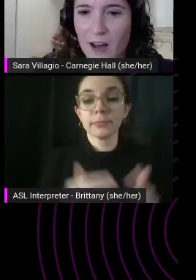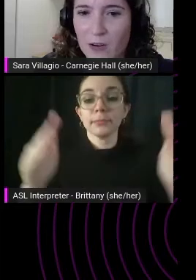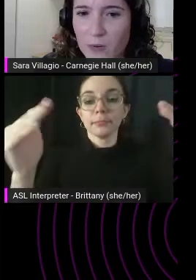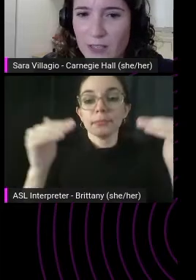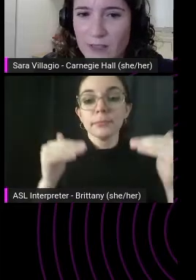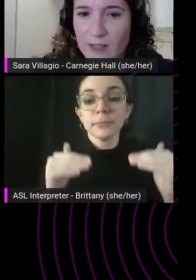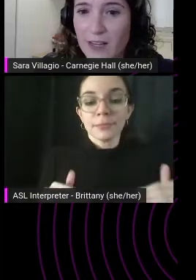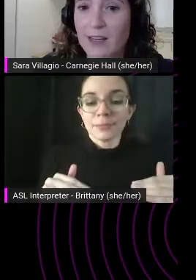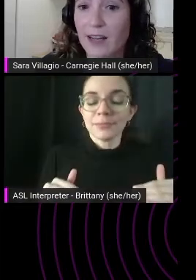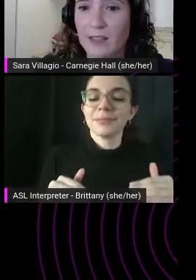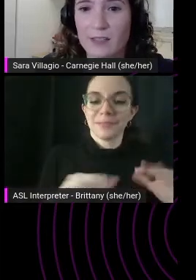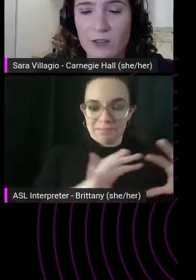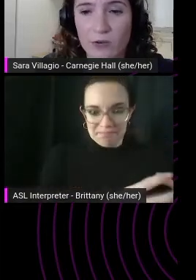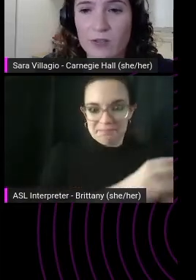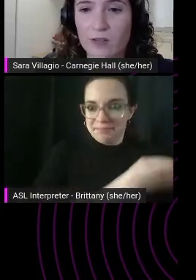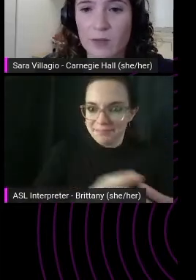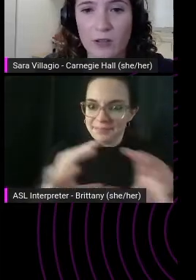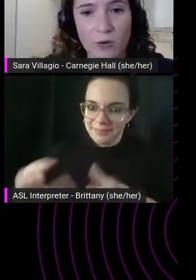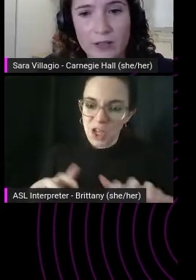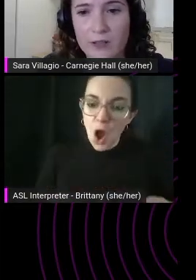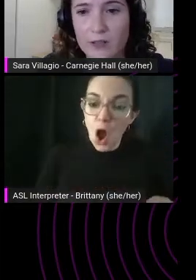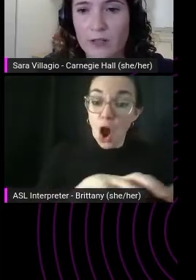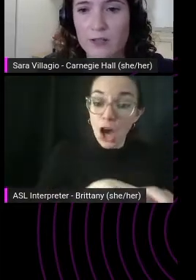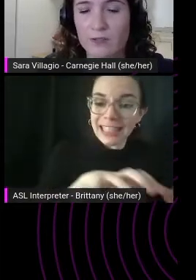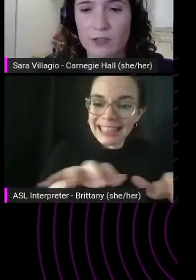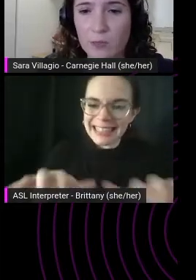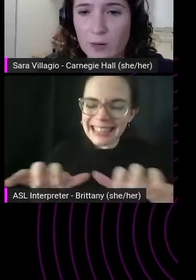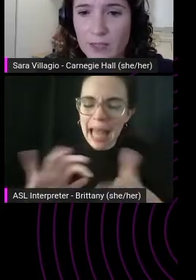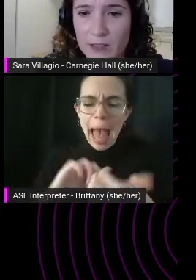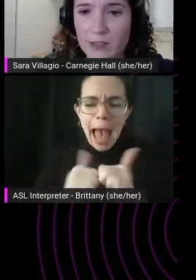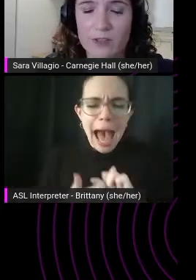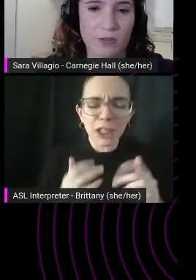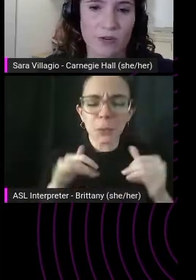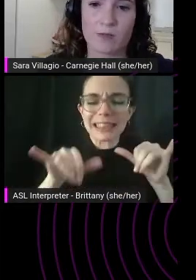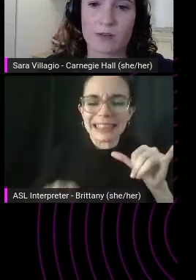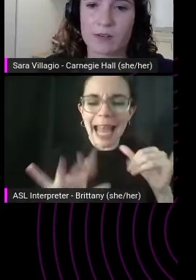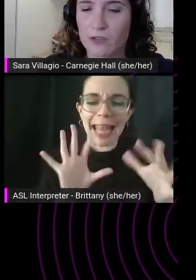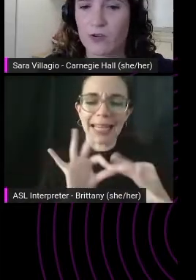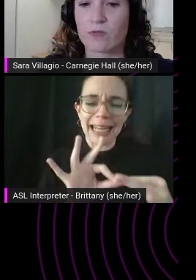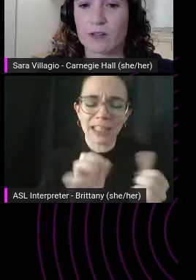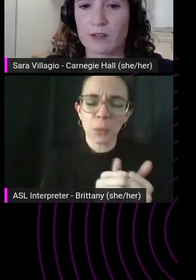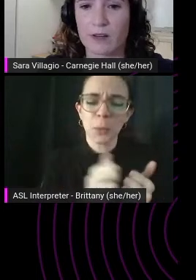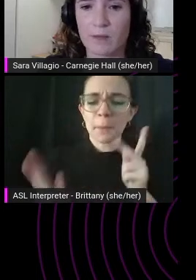How do we stay connected to those that have been loyal to us for so many years, subscribers and donors,